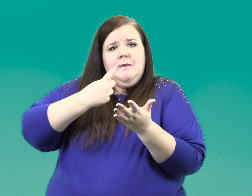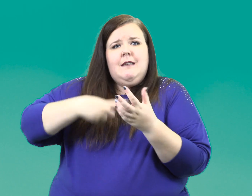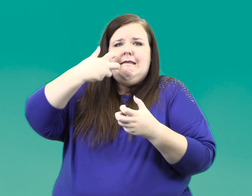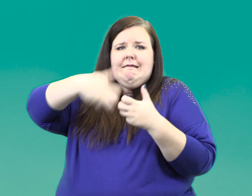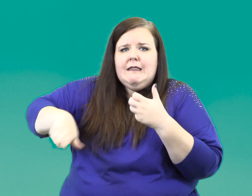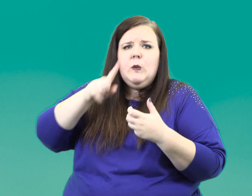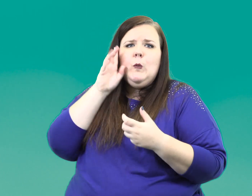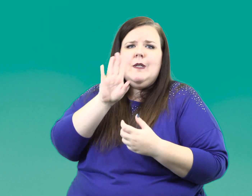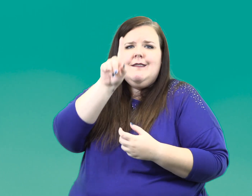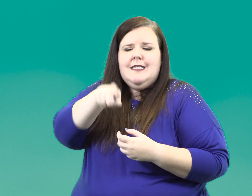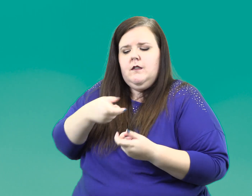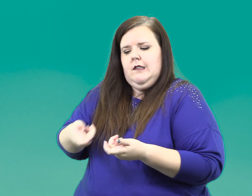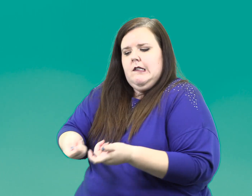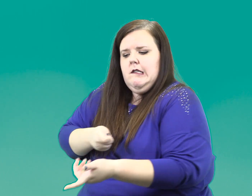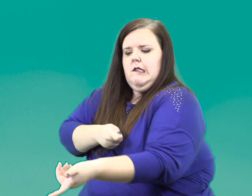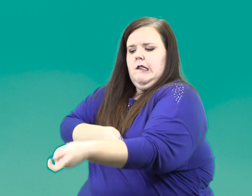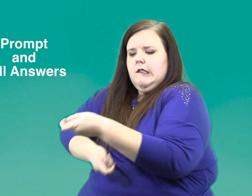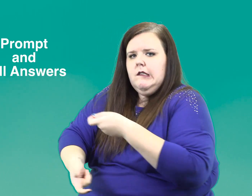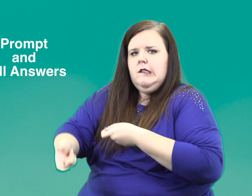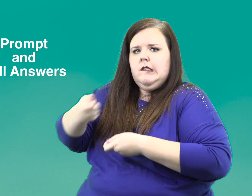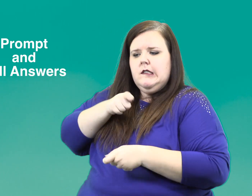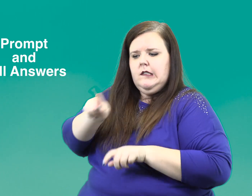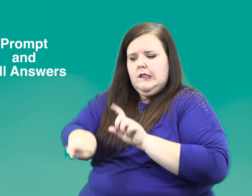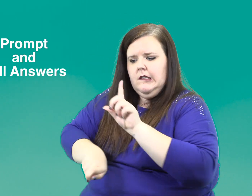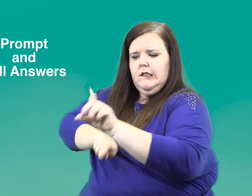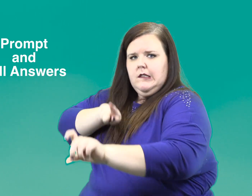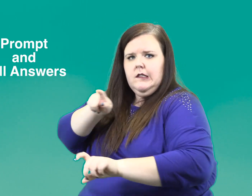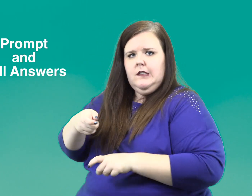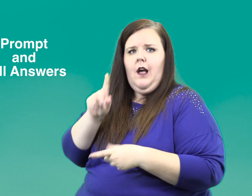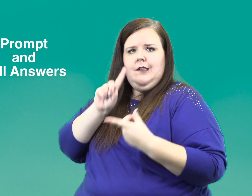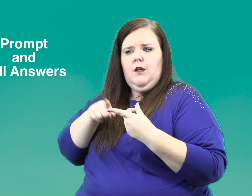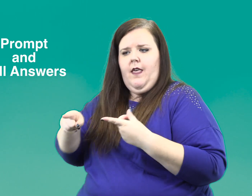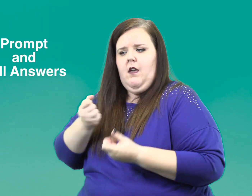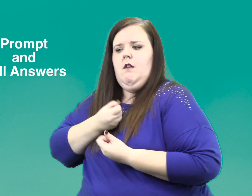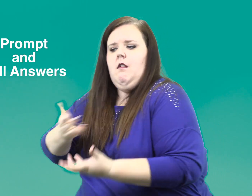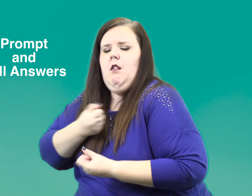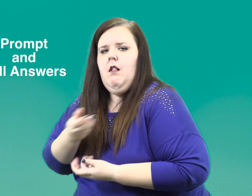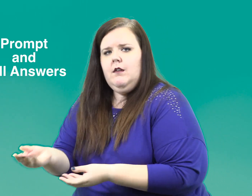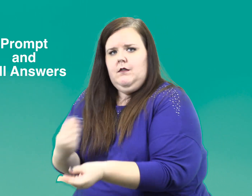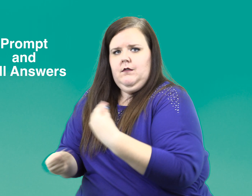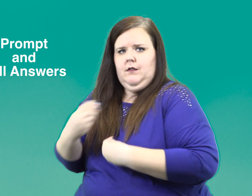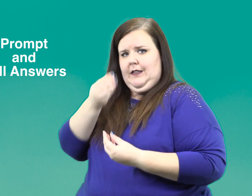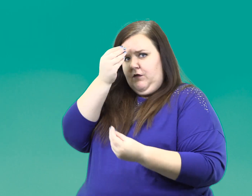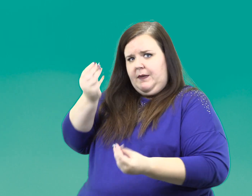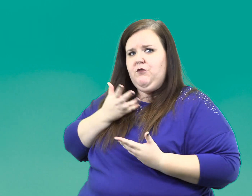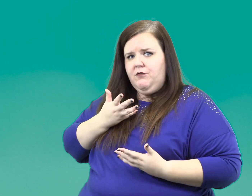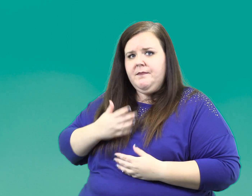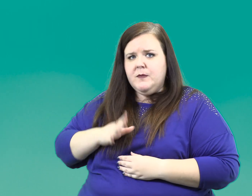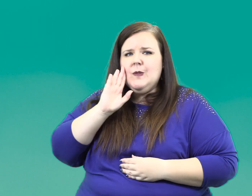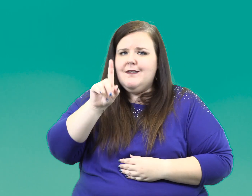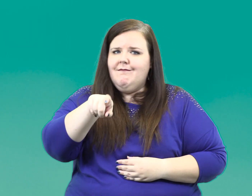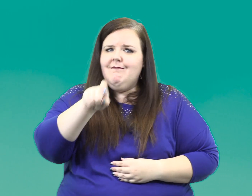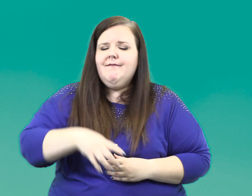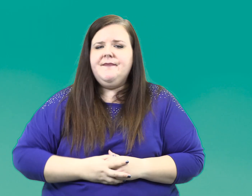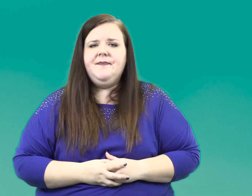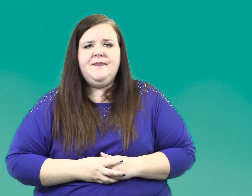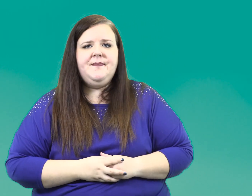Sometimes it will be tough for the students. You will need to help by pulling the answers out with prompting questions until the student can tell me their thoughts.